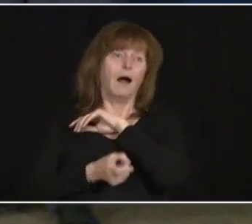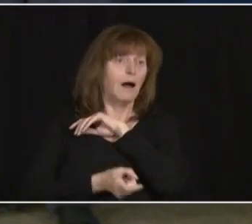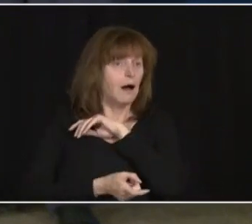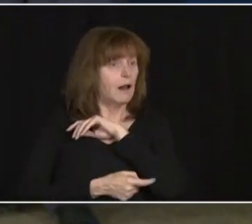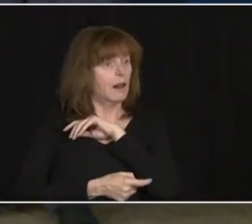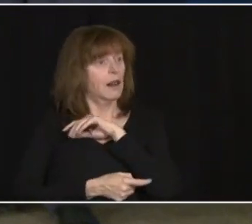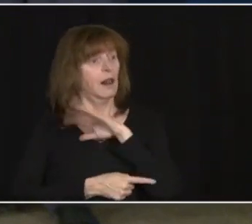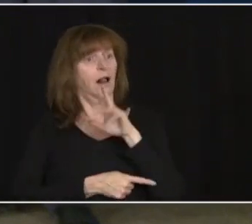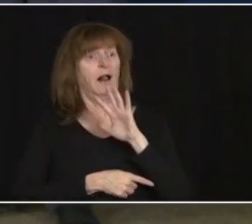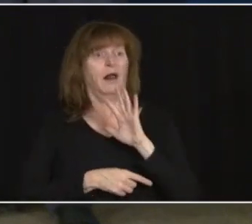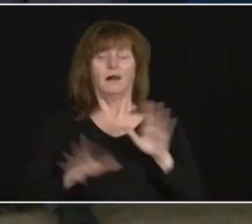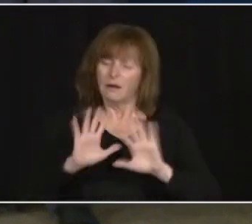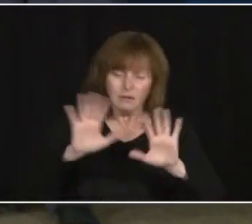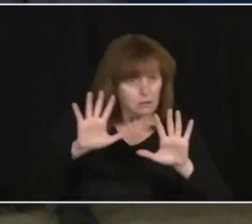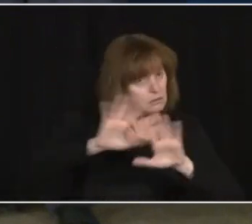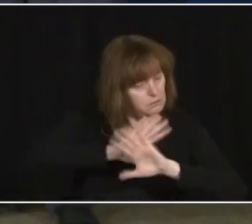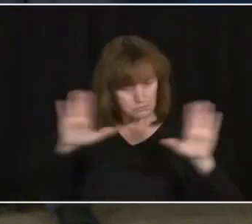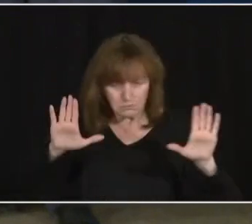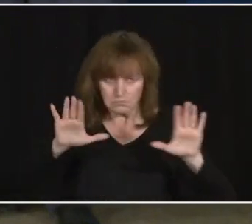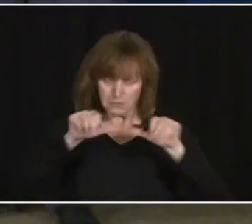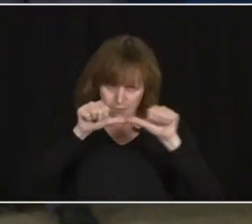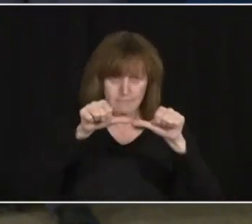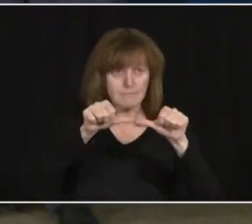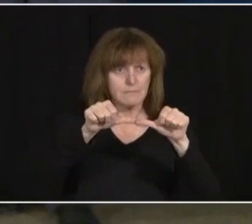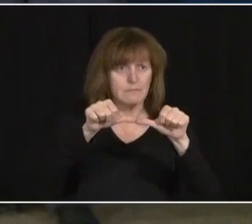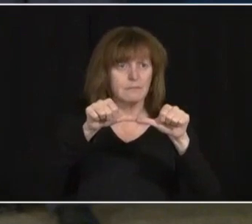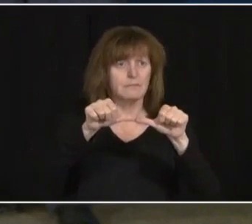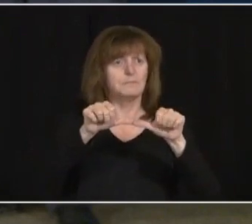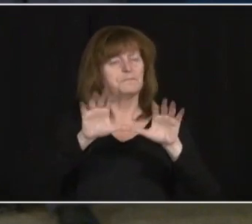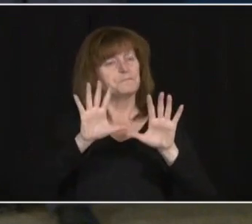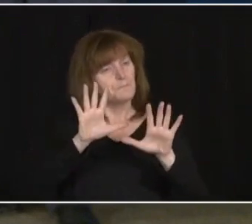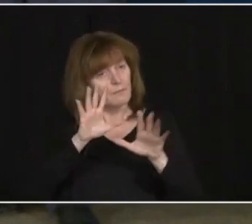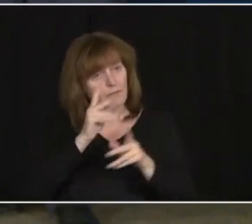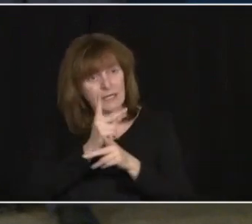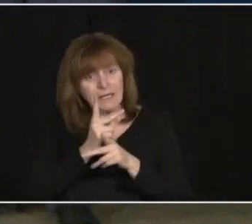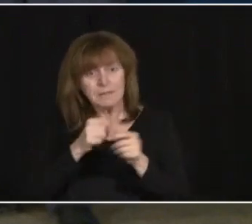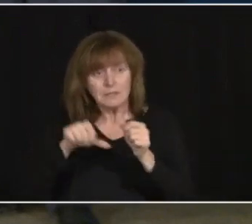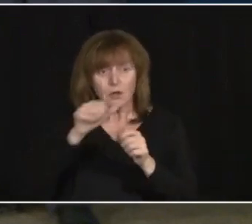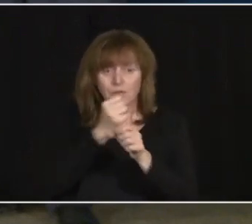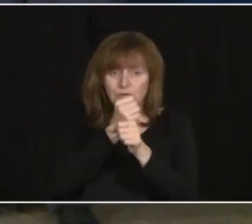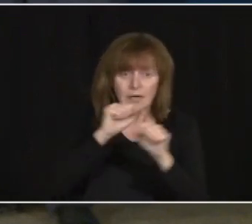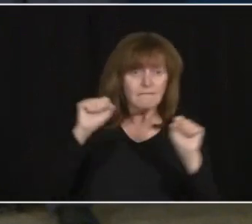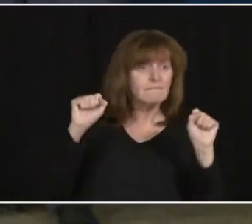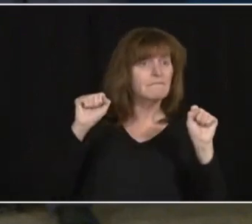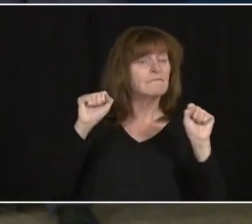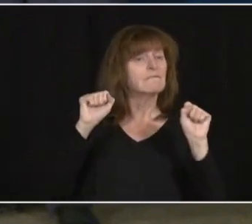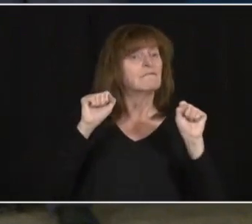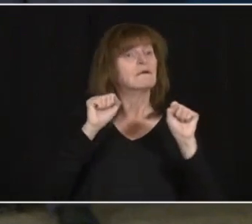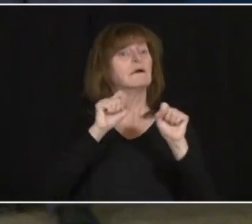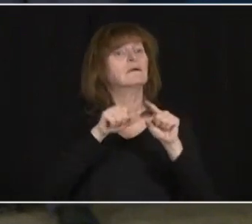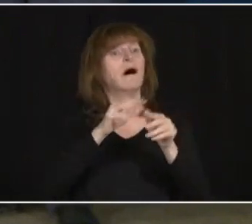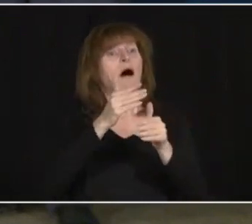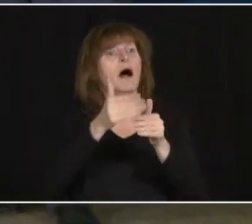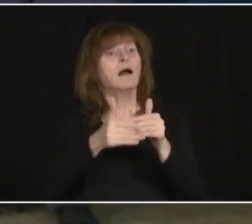other safe and all come out of this together. Thank you. On the phone line for